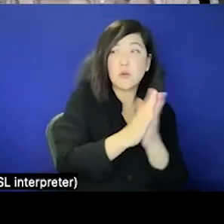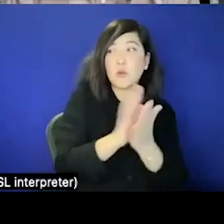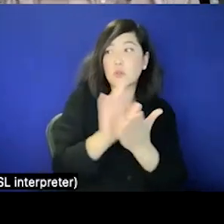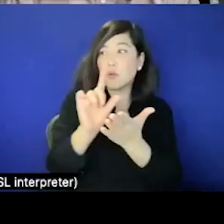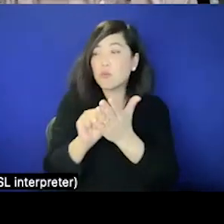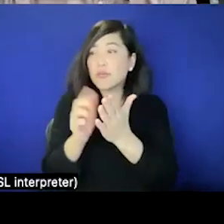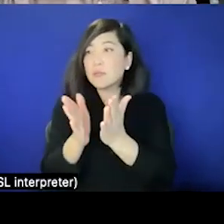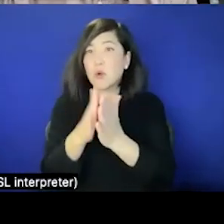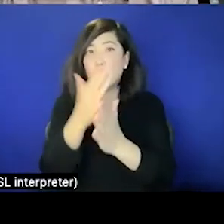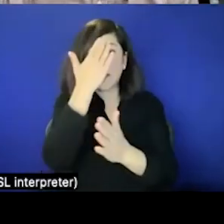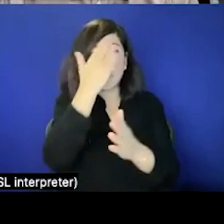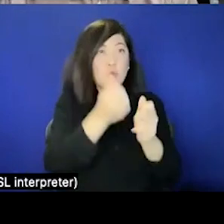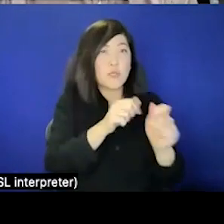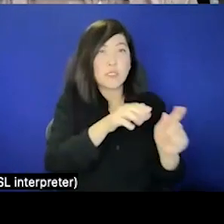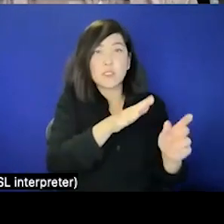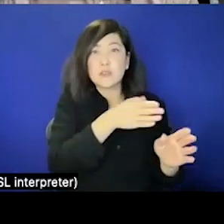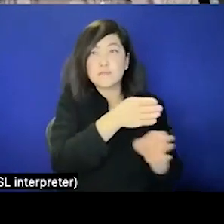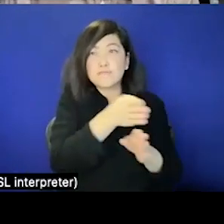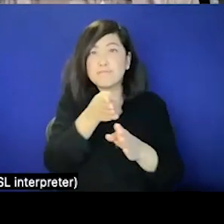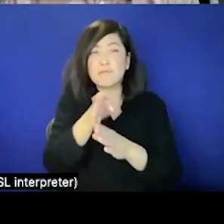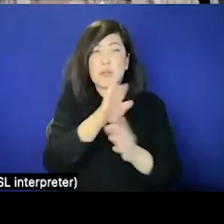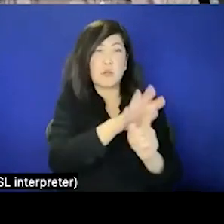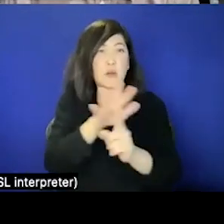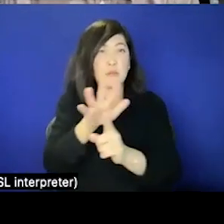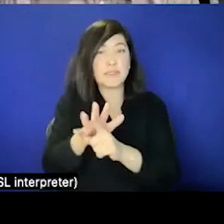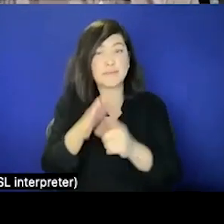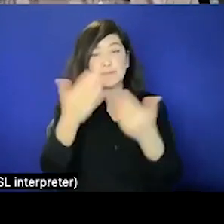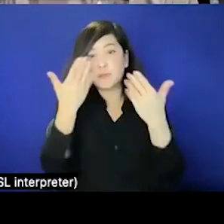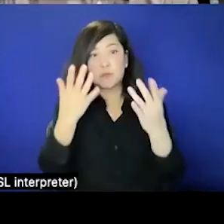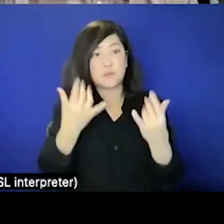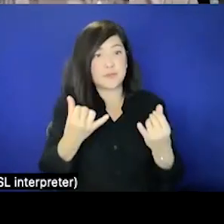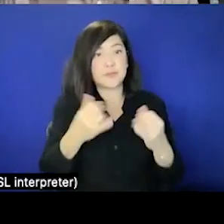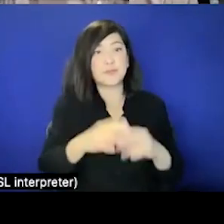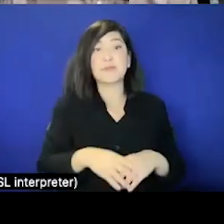And then the last piece is both greater and growing understanding of consumer demands.